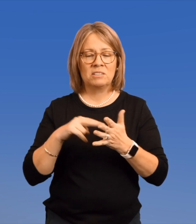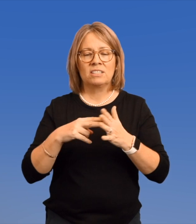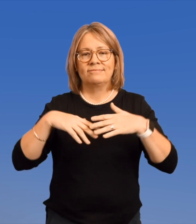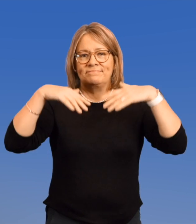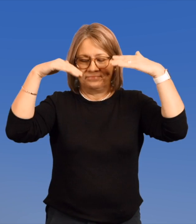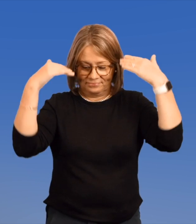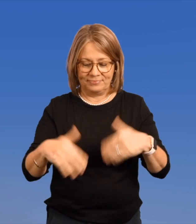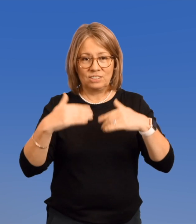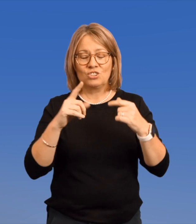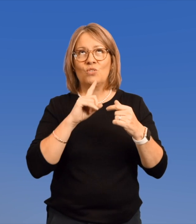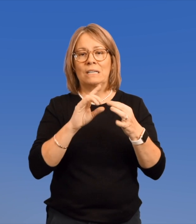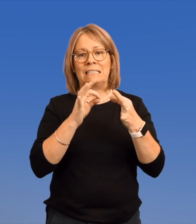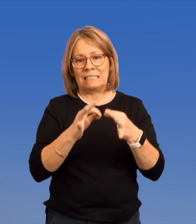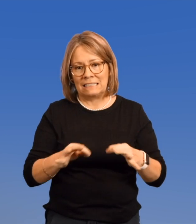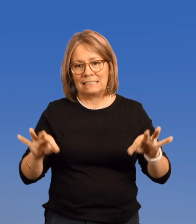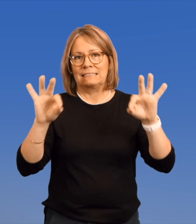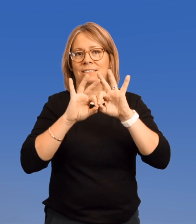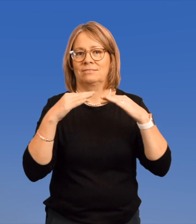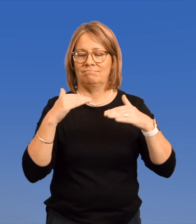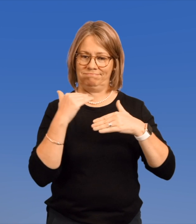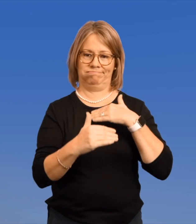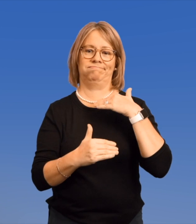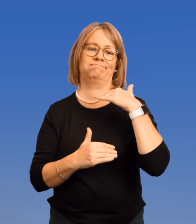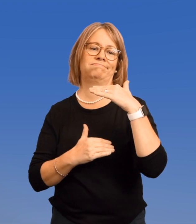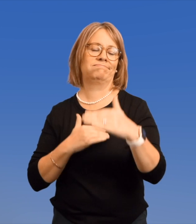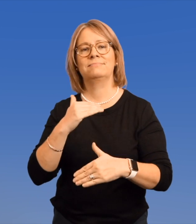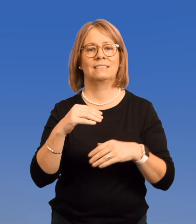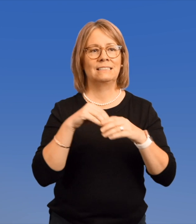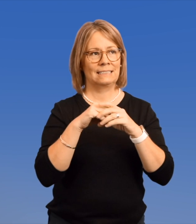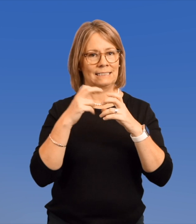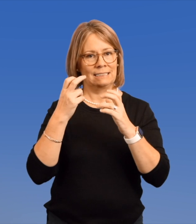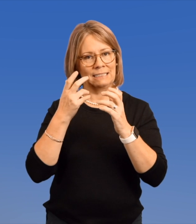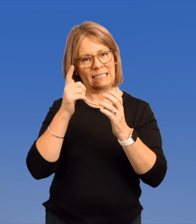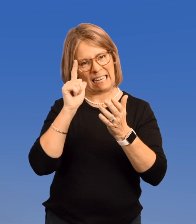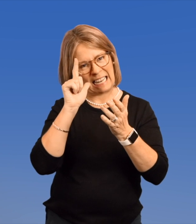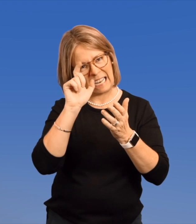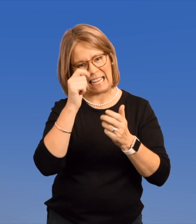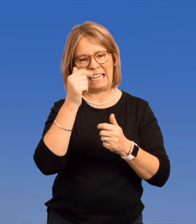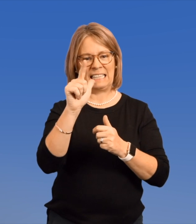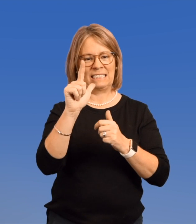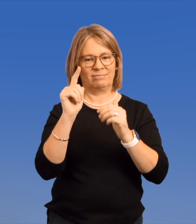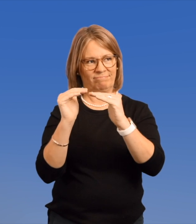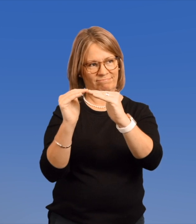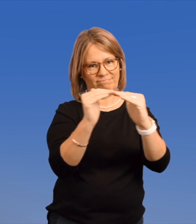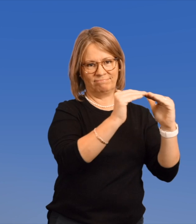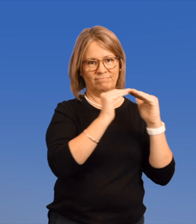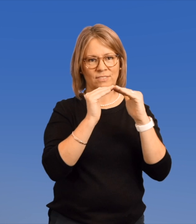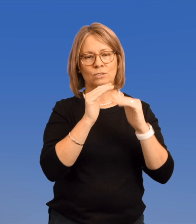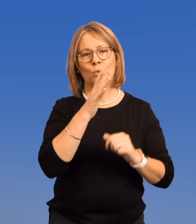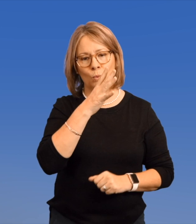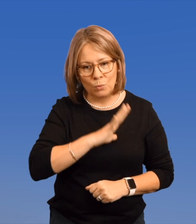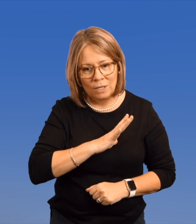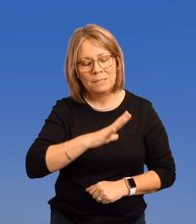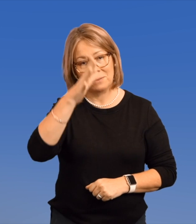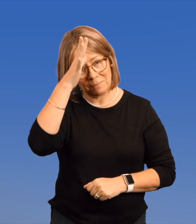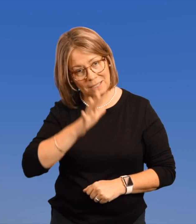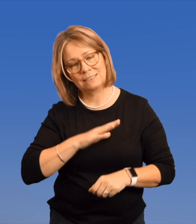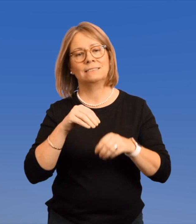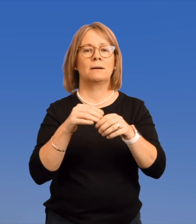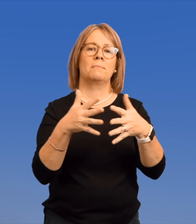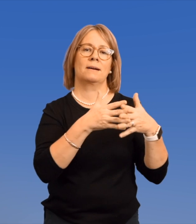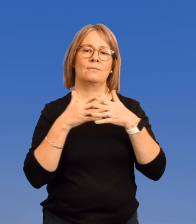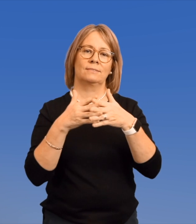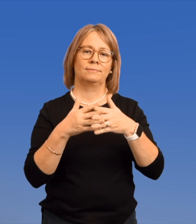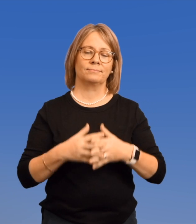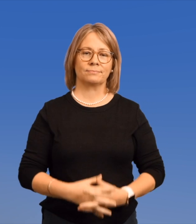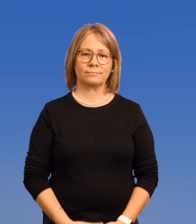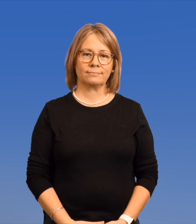meant significant progress in the legal equality of women and men in America.